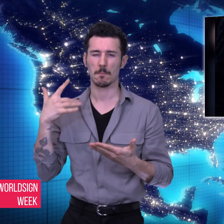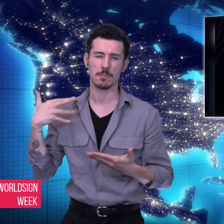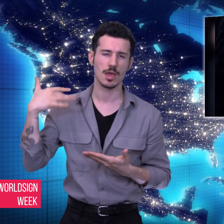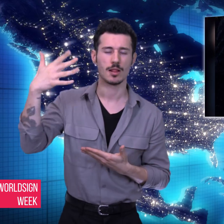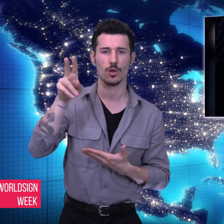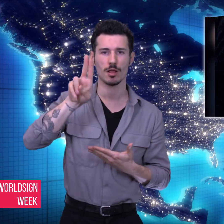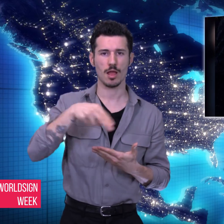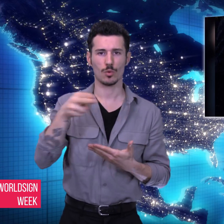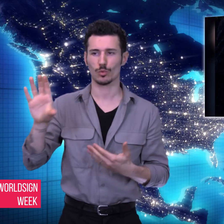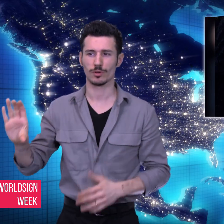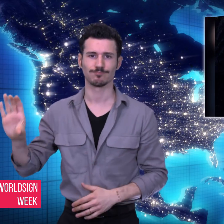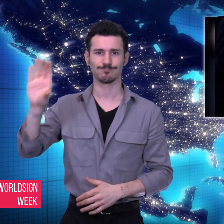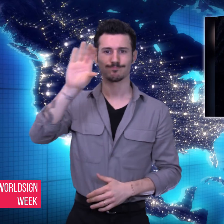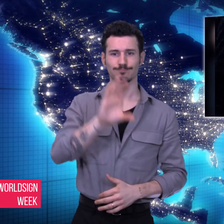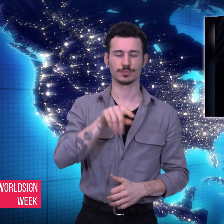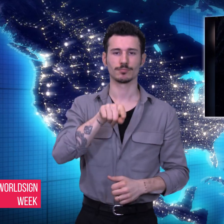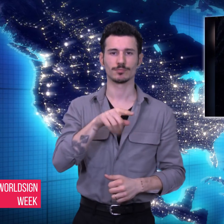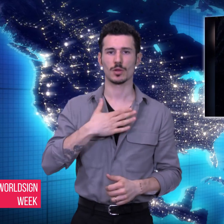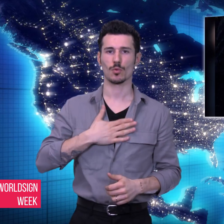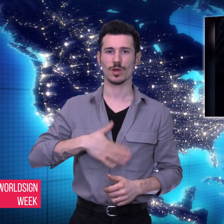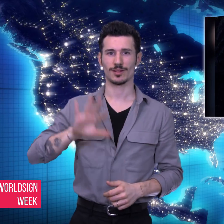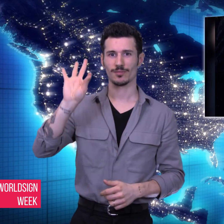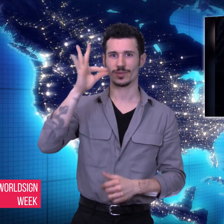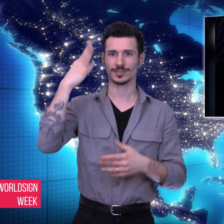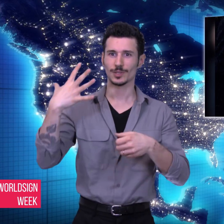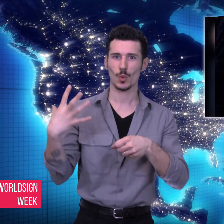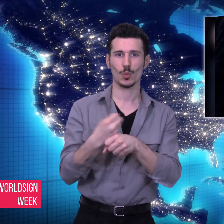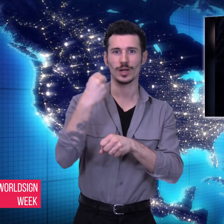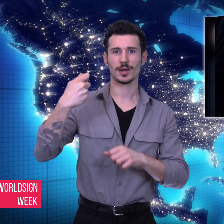fund his 2007 presidential campaign.